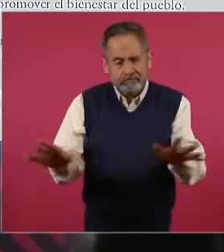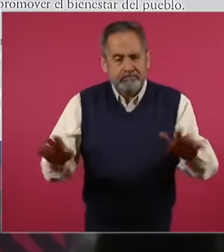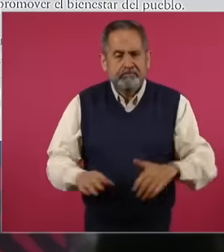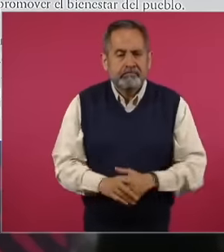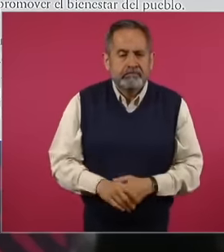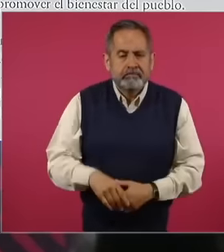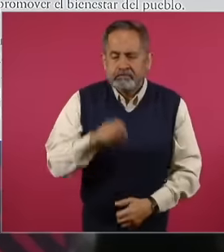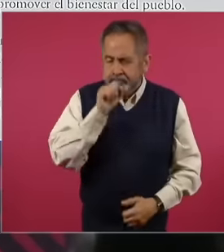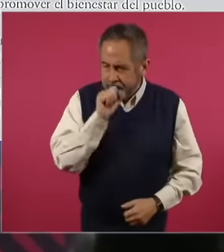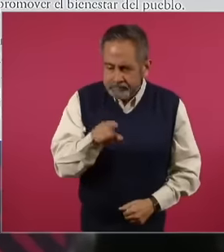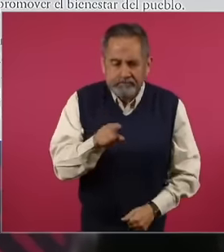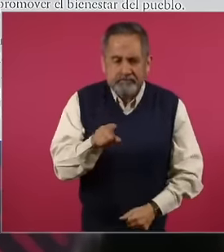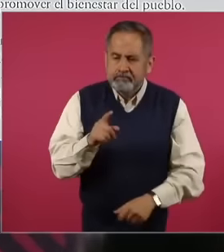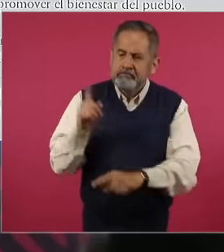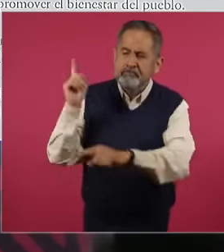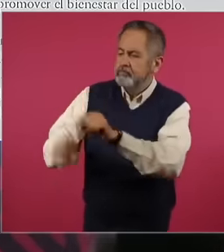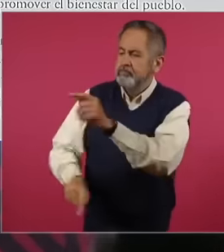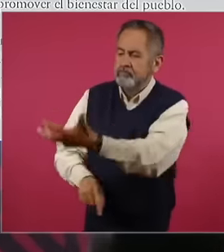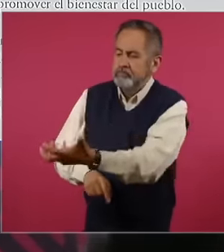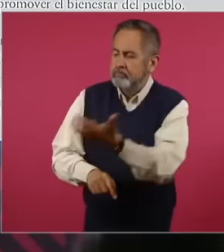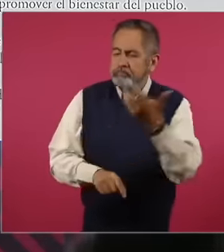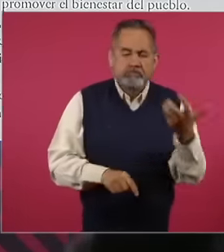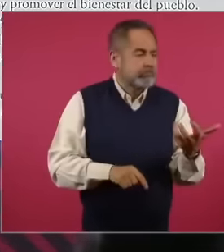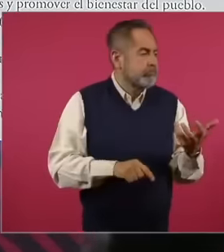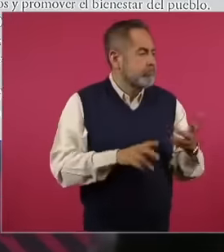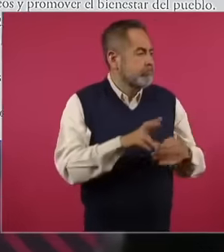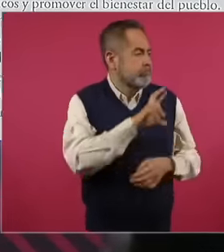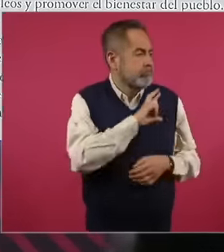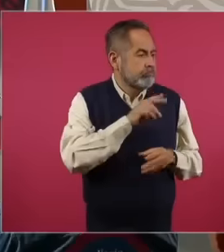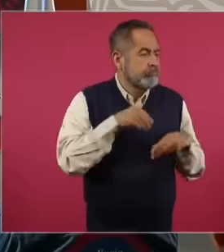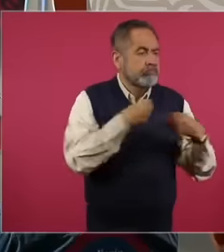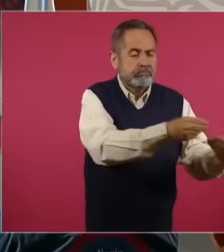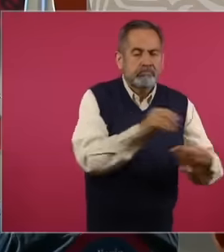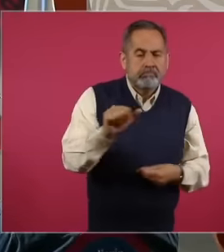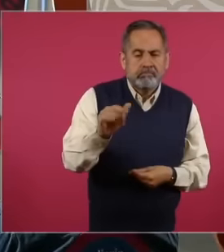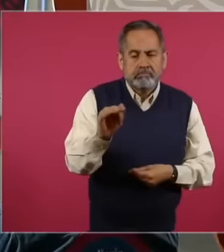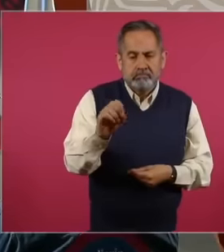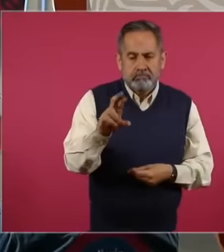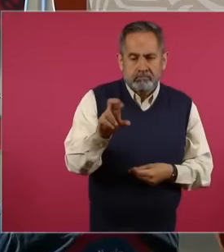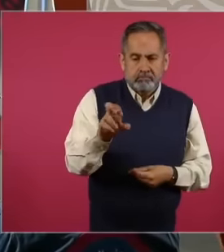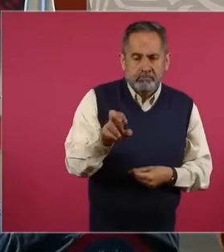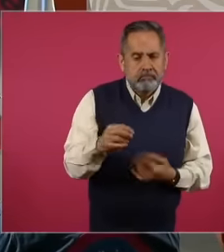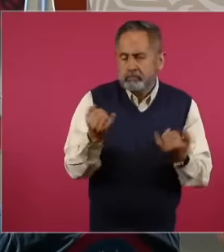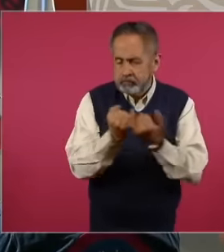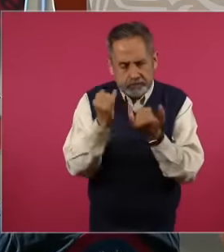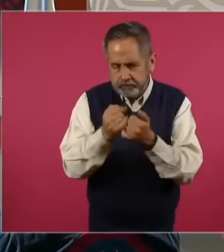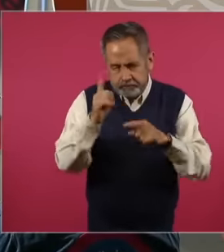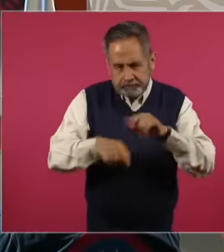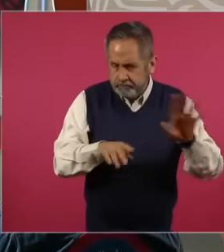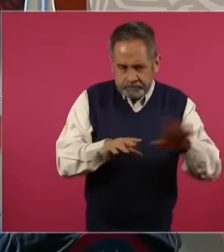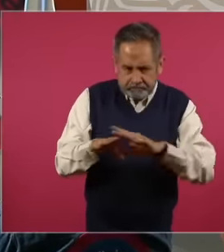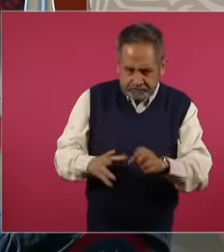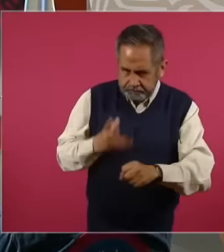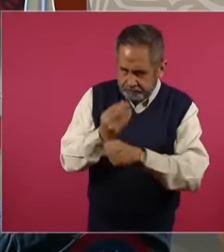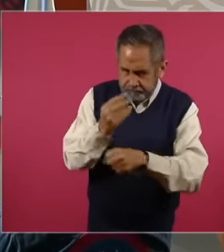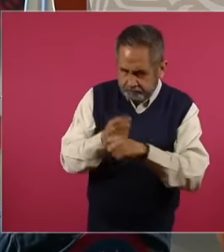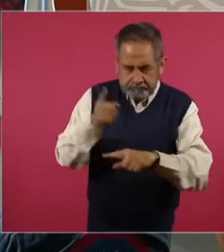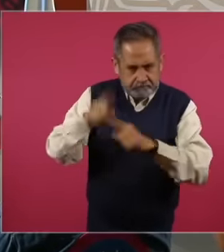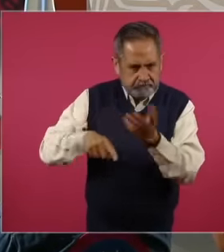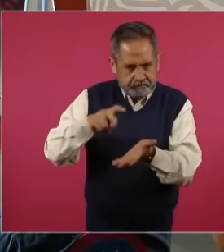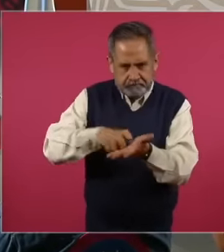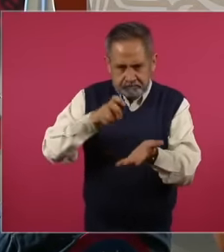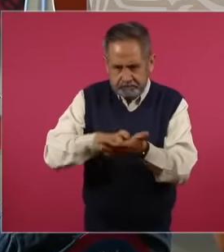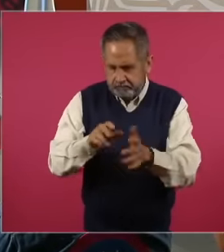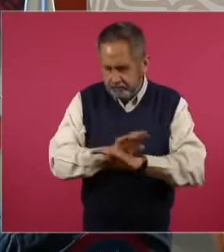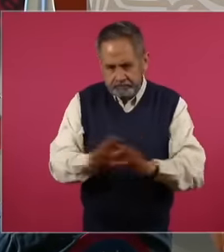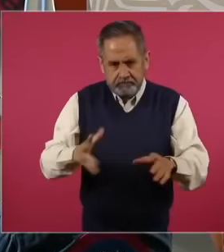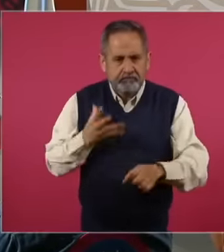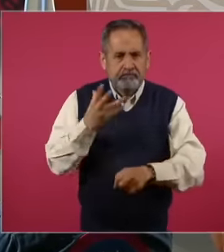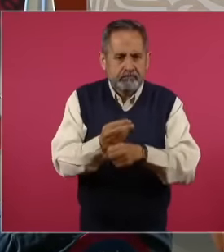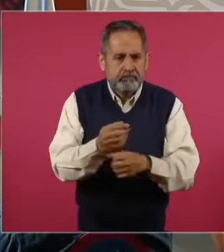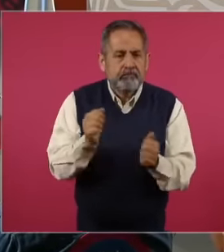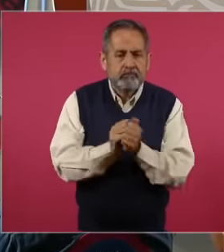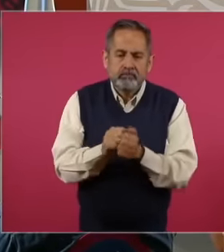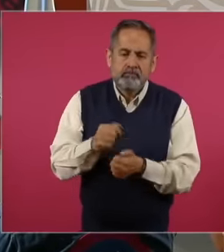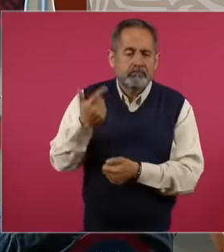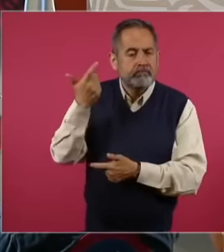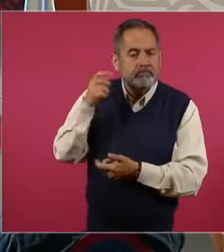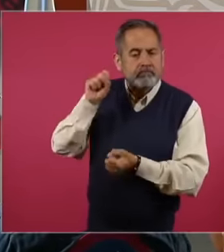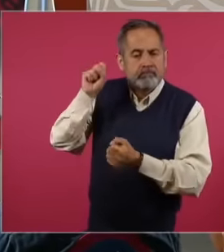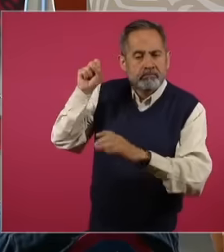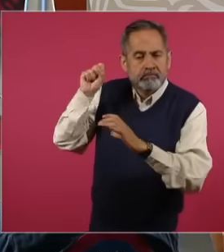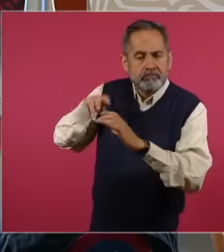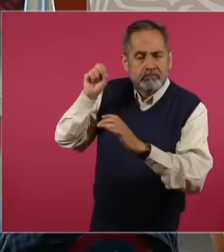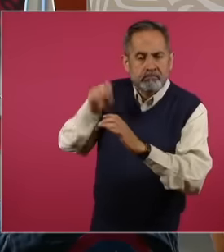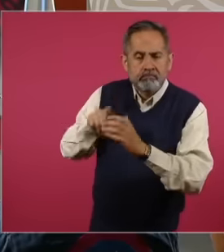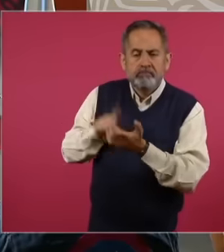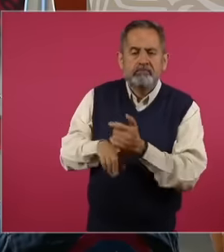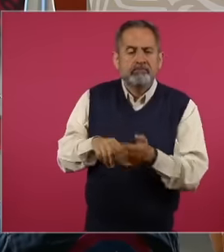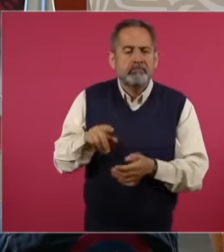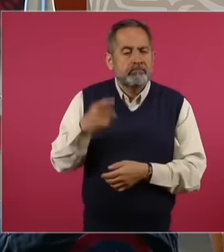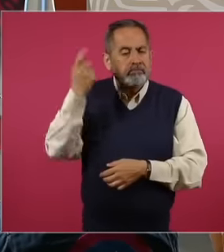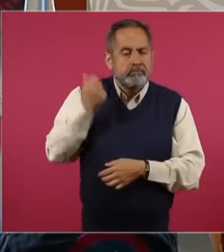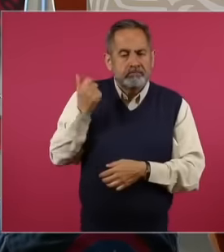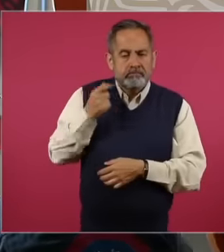also privatized their pensions, this too now It was corrected with the pension fund for